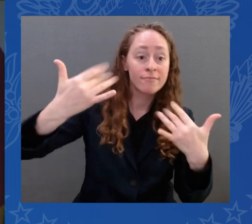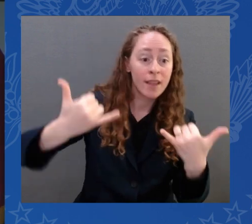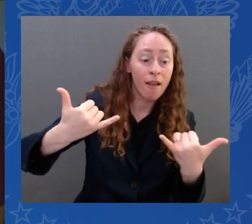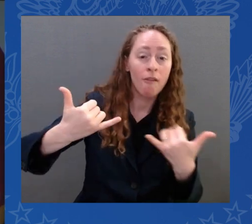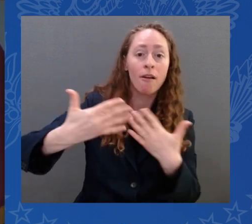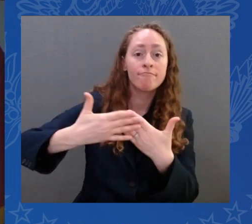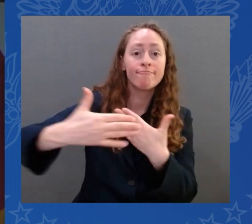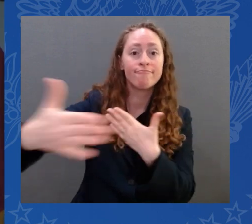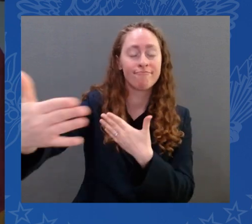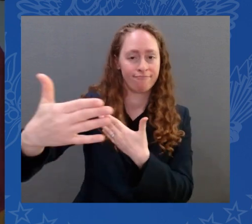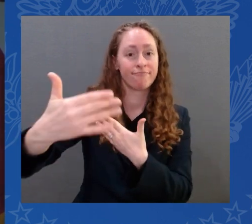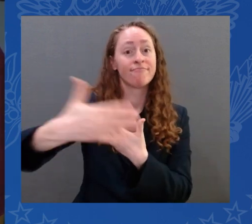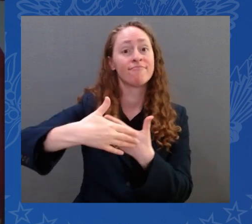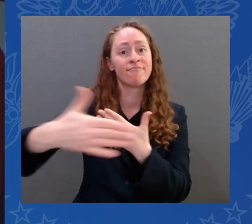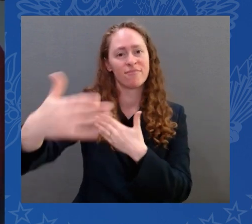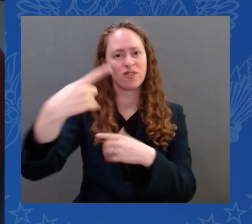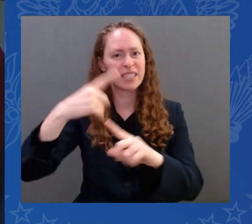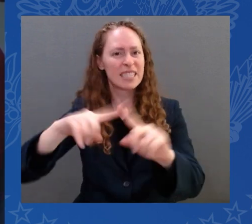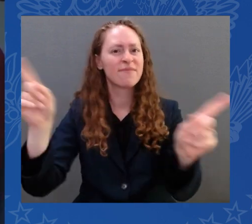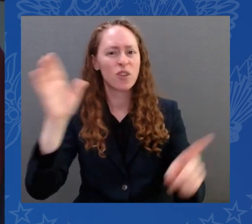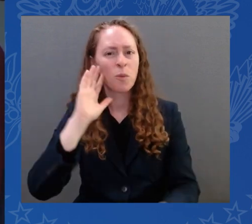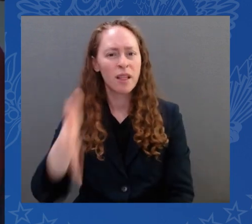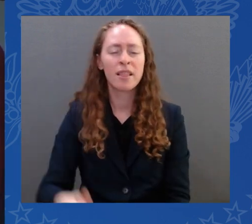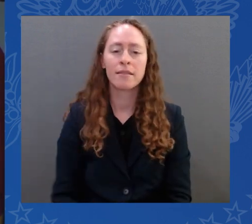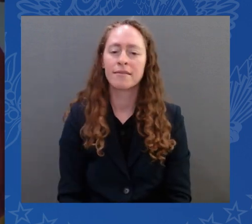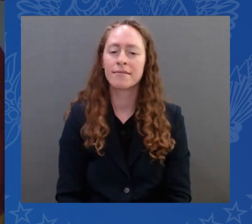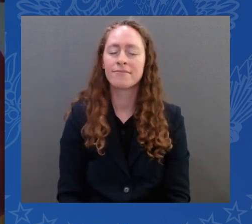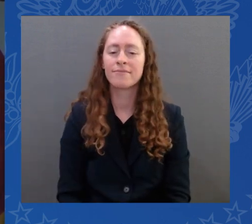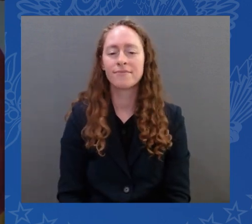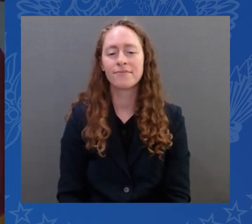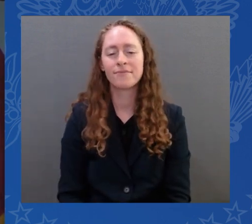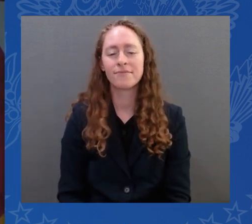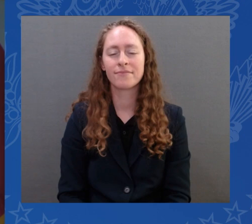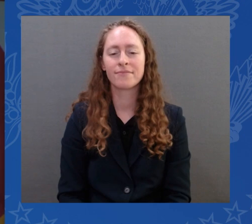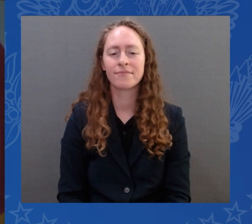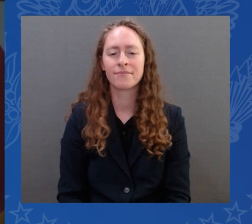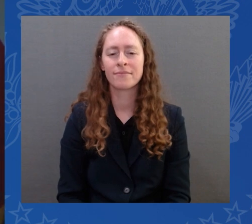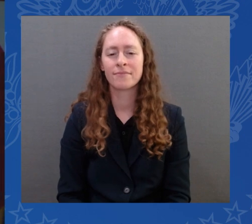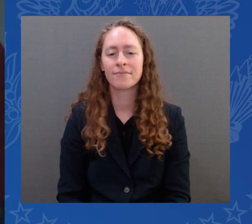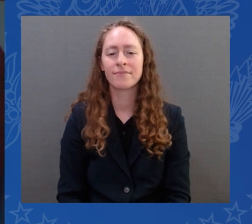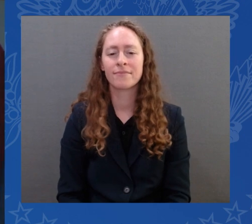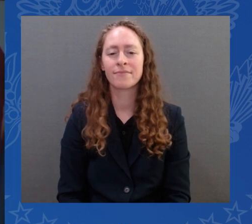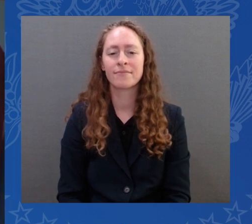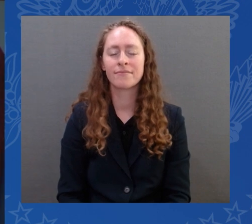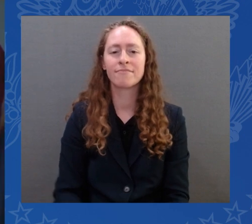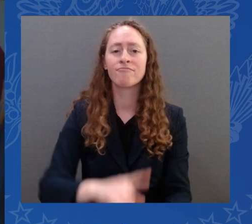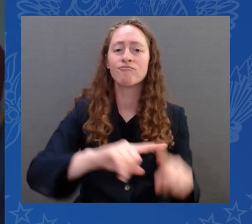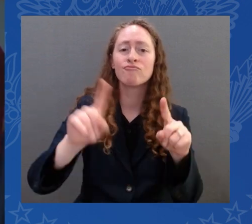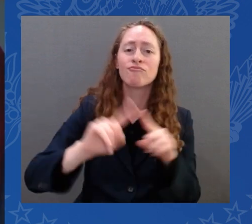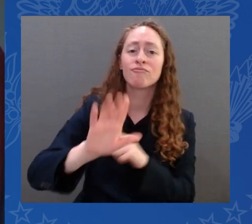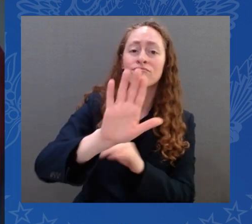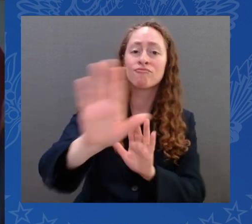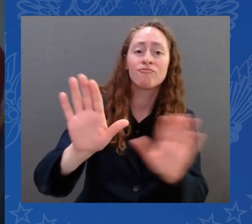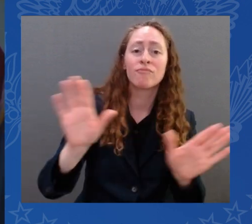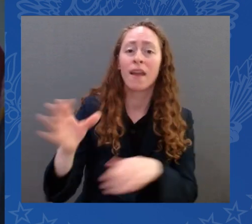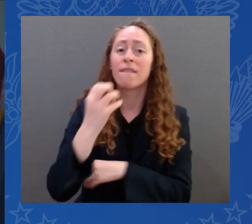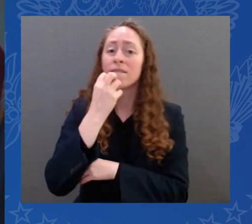and the values that will guide it not just for the immediate future, but for generations to come. And that is not hyperbole.